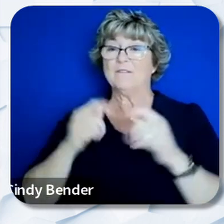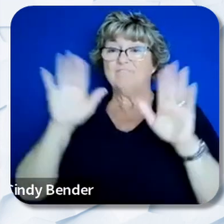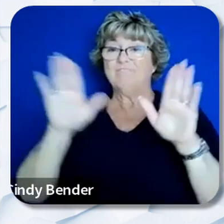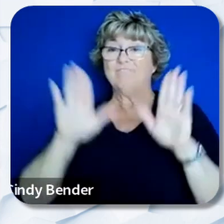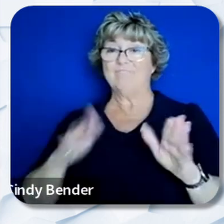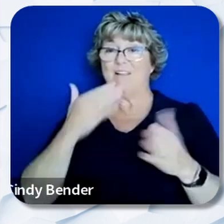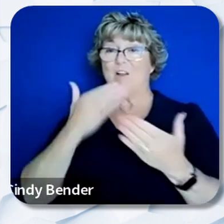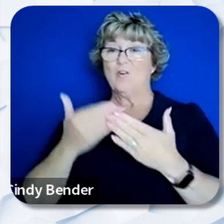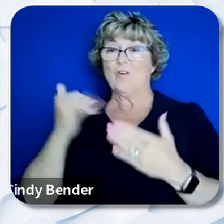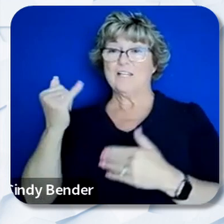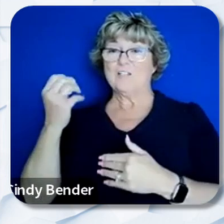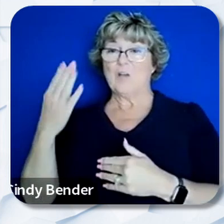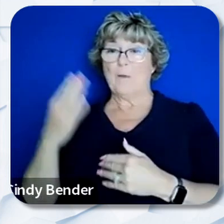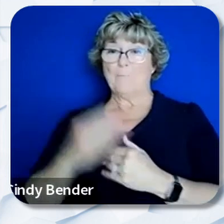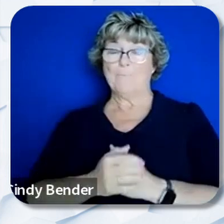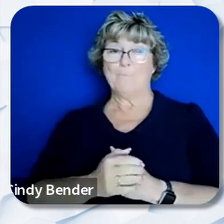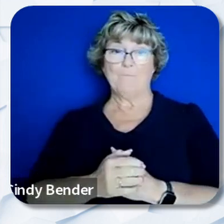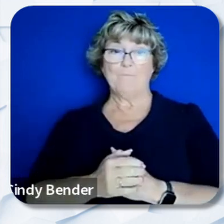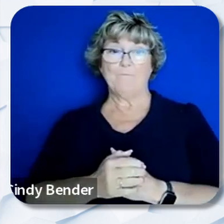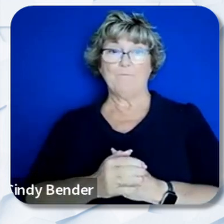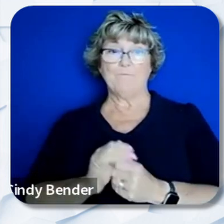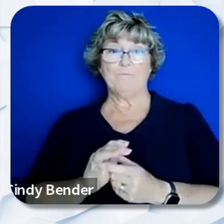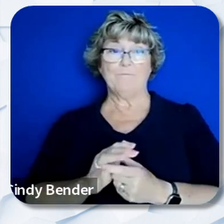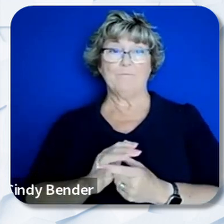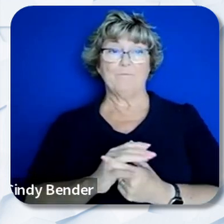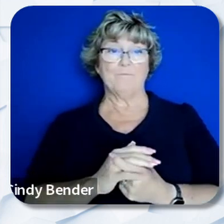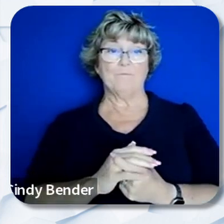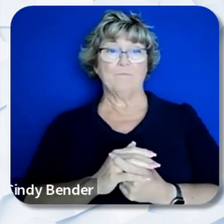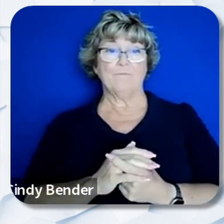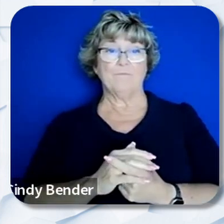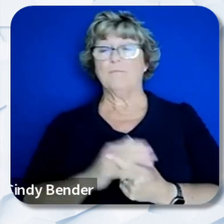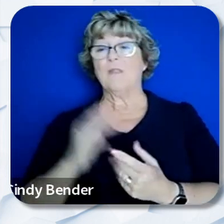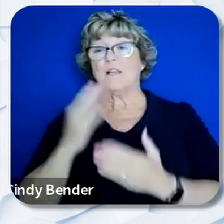process. So we're getting some questions in, and I want to walk through them, and we'll